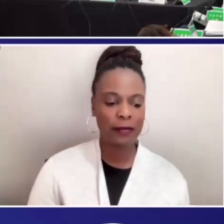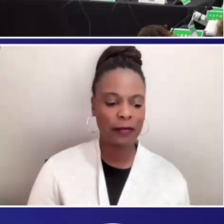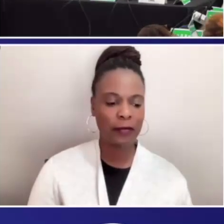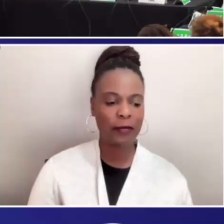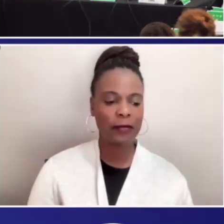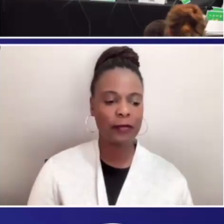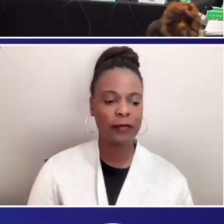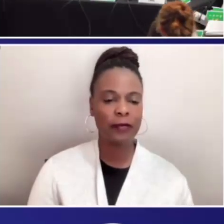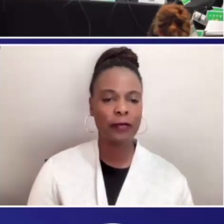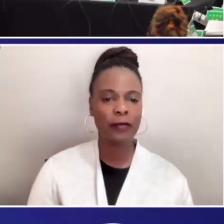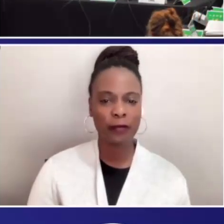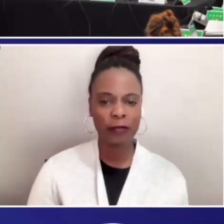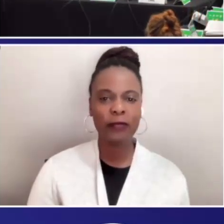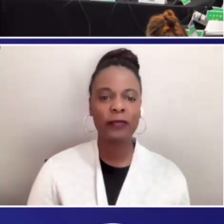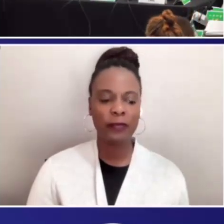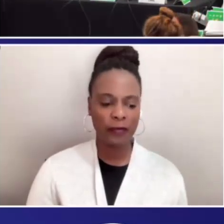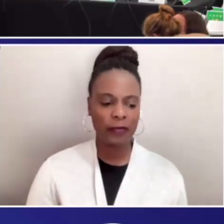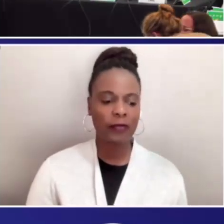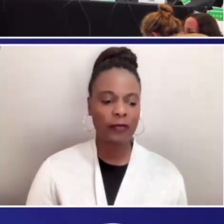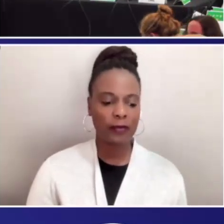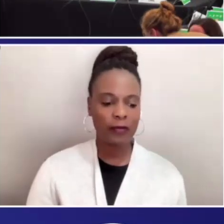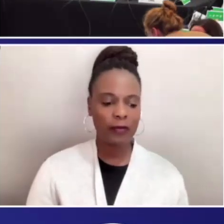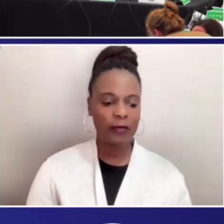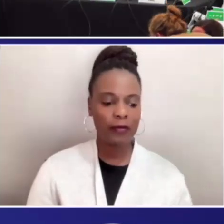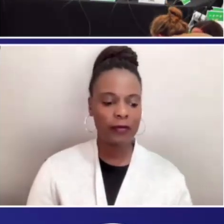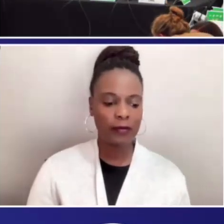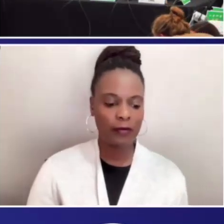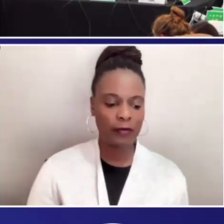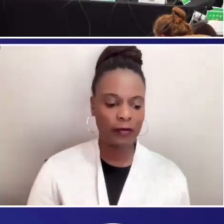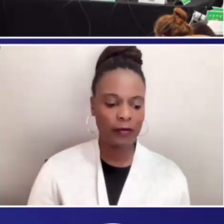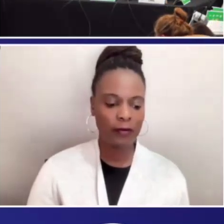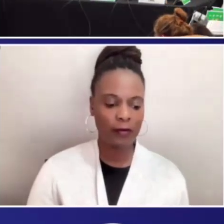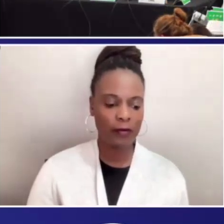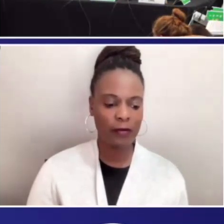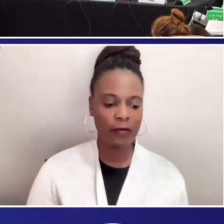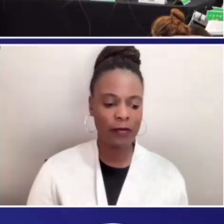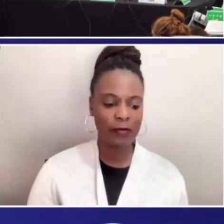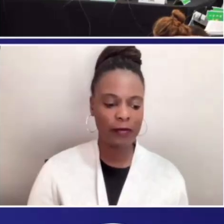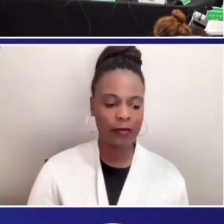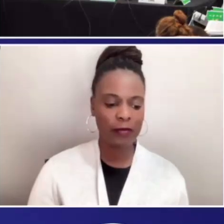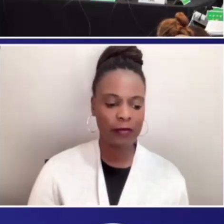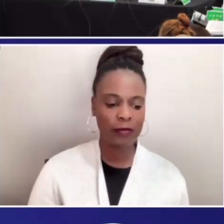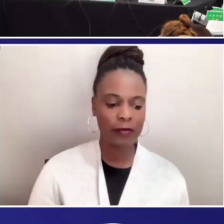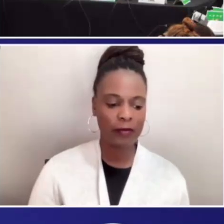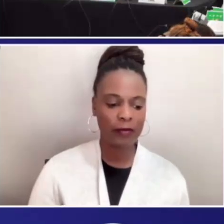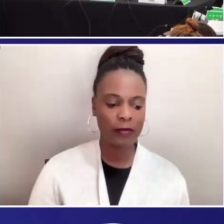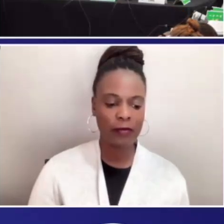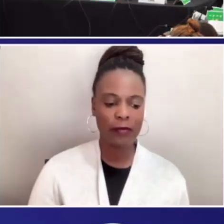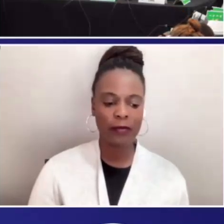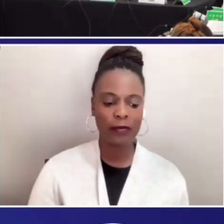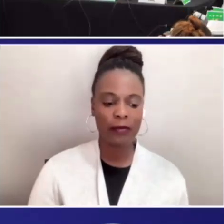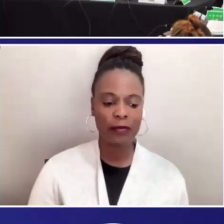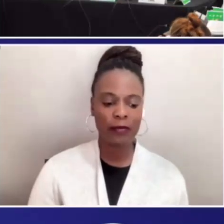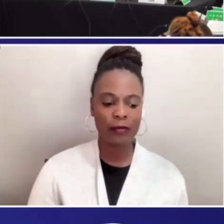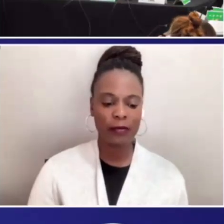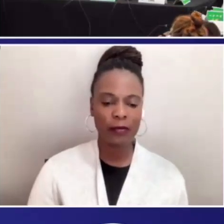All right. I don't, I don't really know. I don't really know what to say to that.